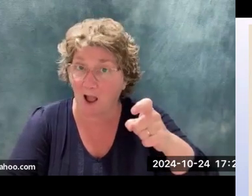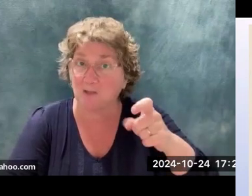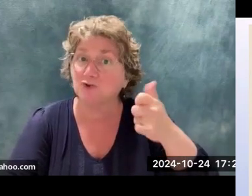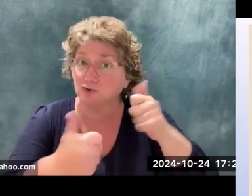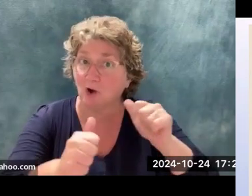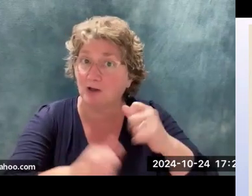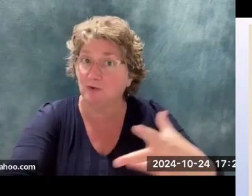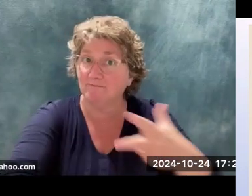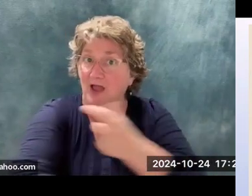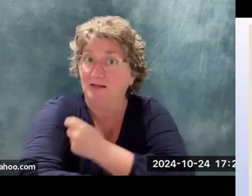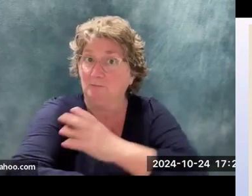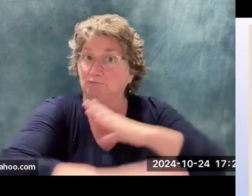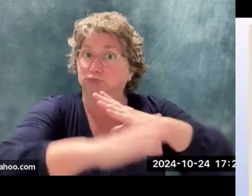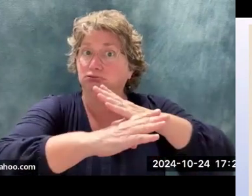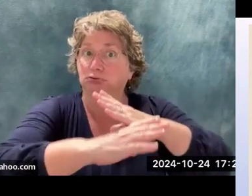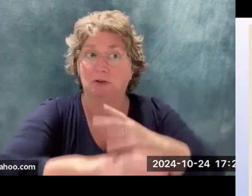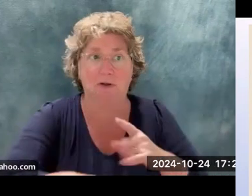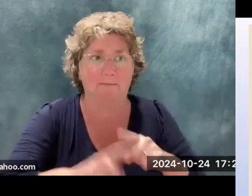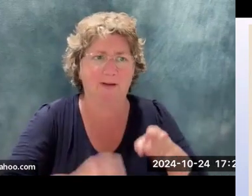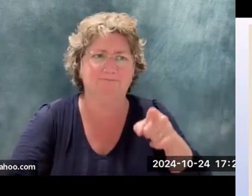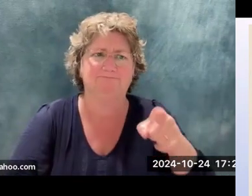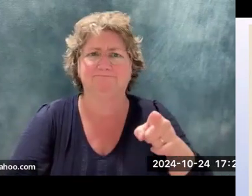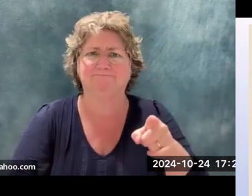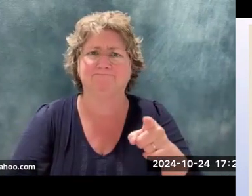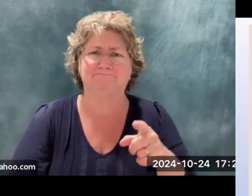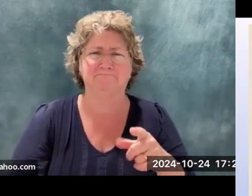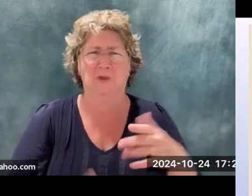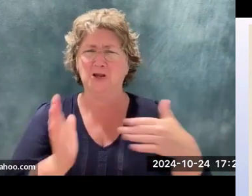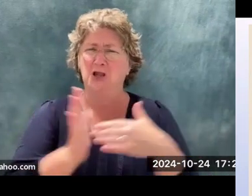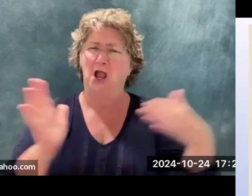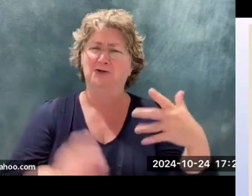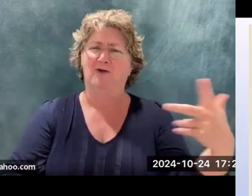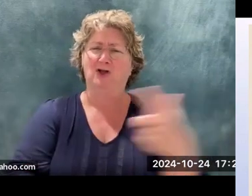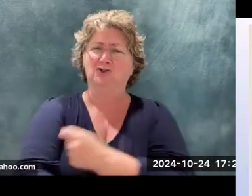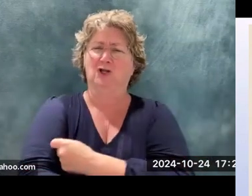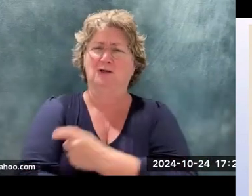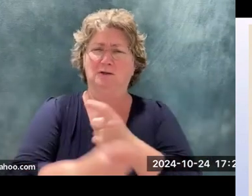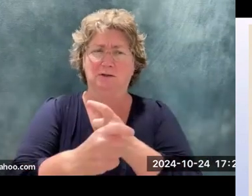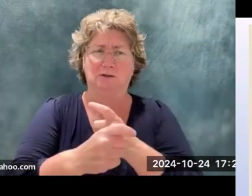And here you have an anti-vaccinationist, blinded by prejudice,